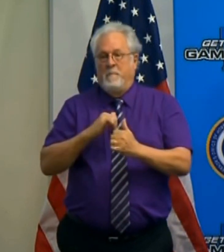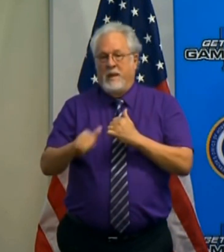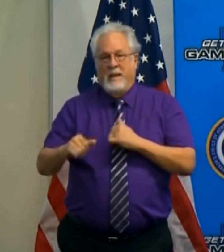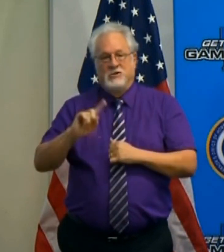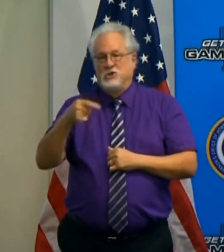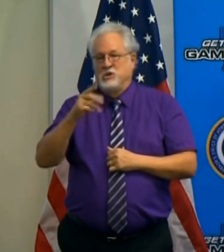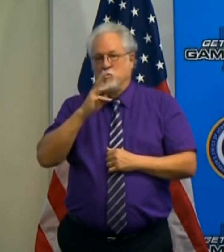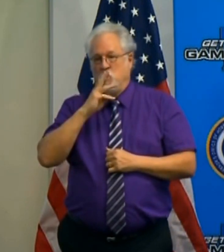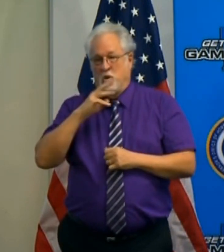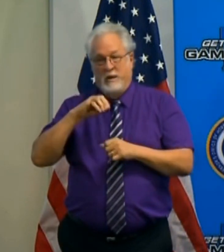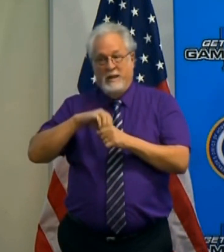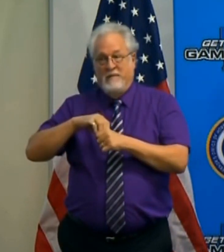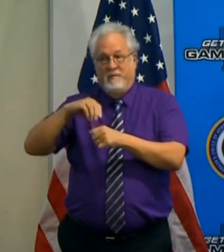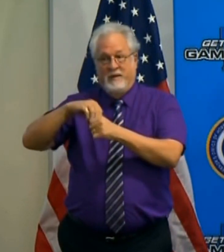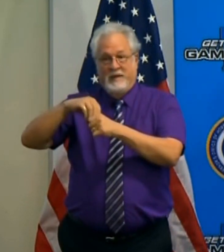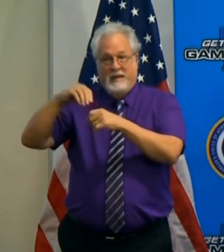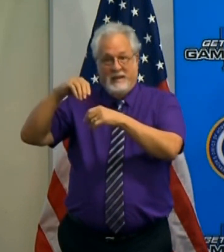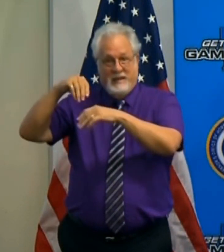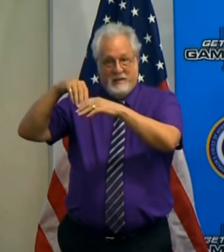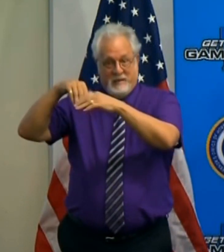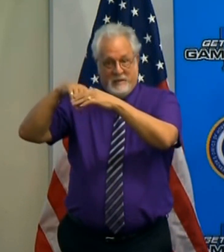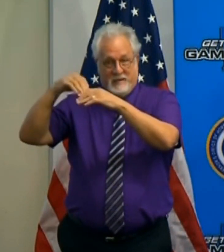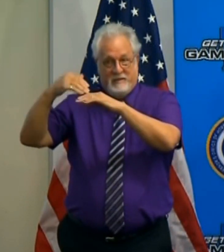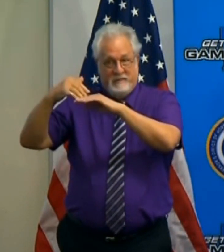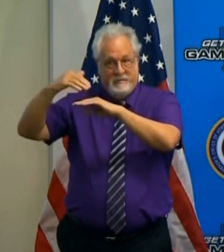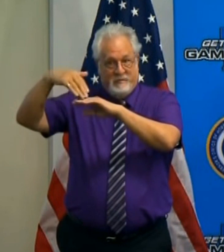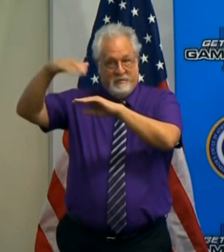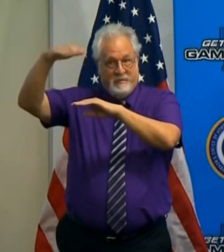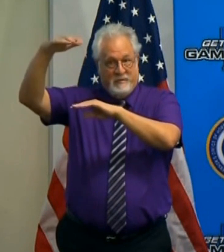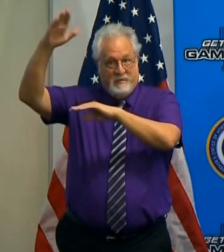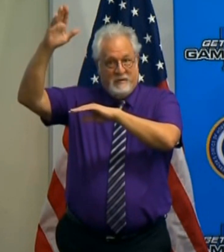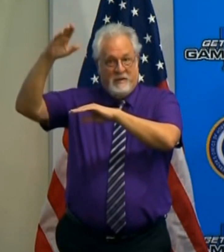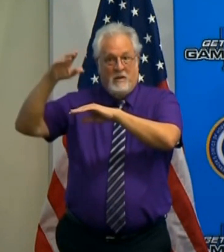you're inland these uh extreme winds